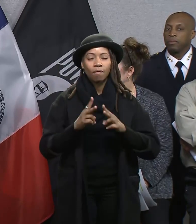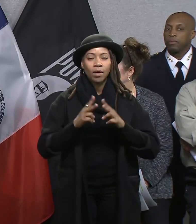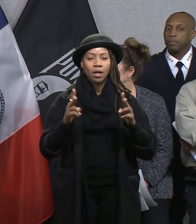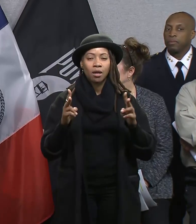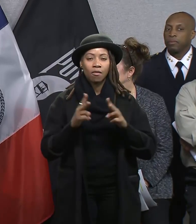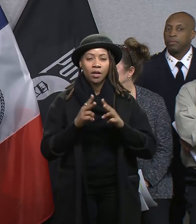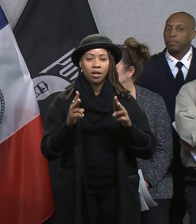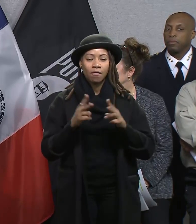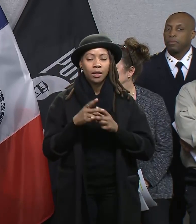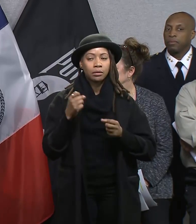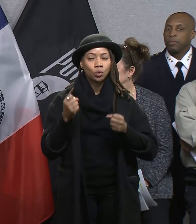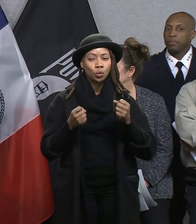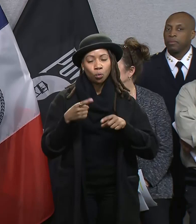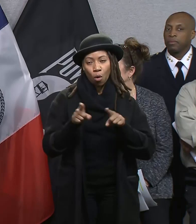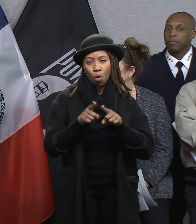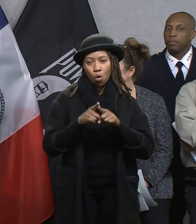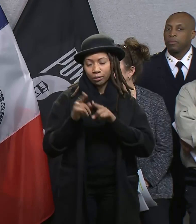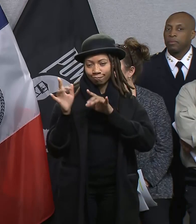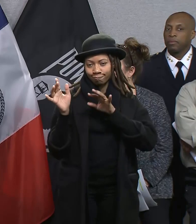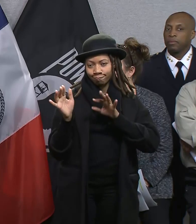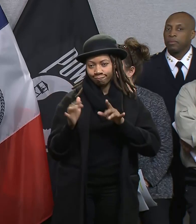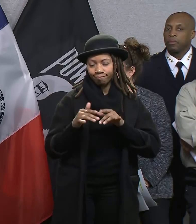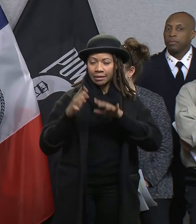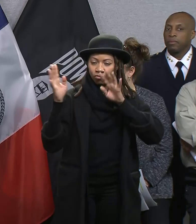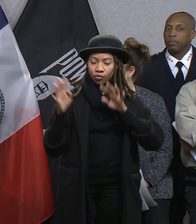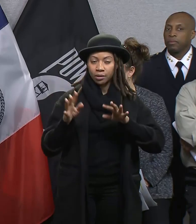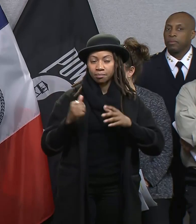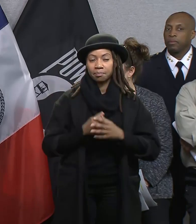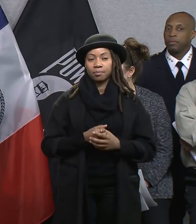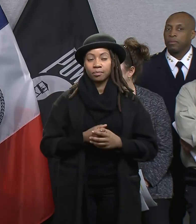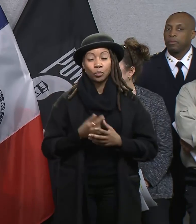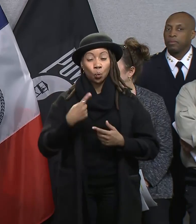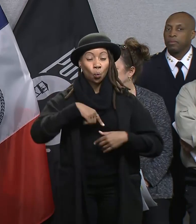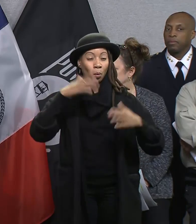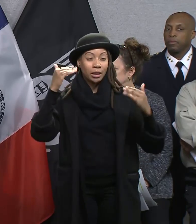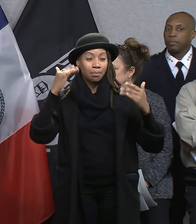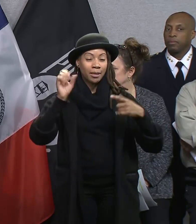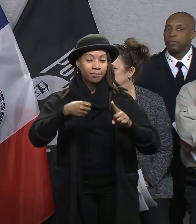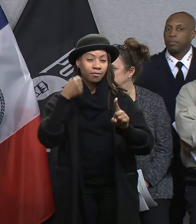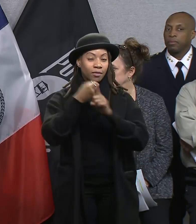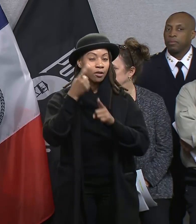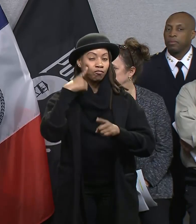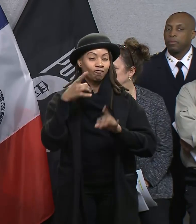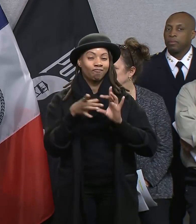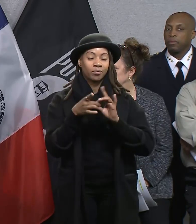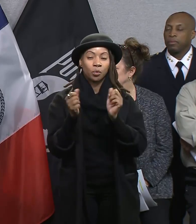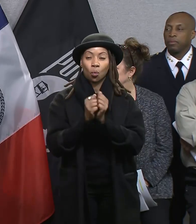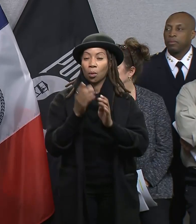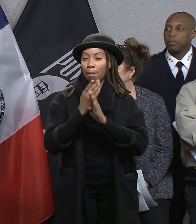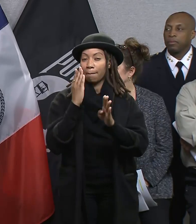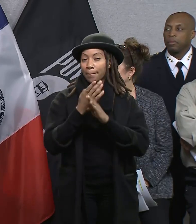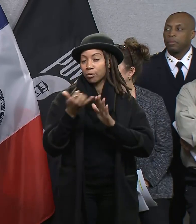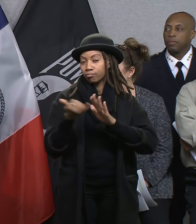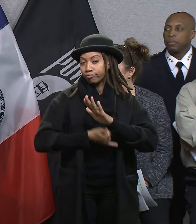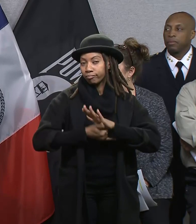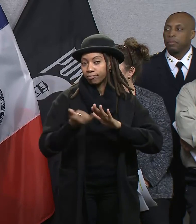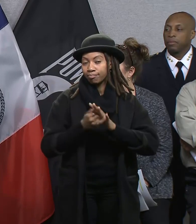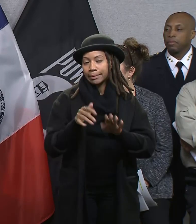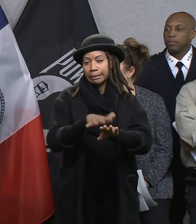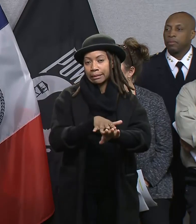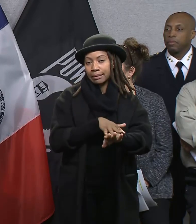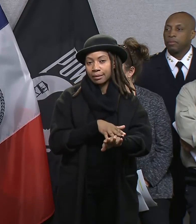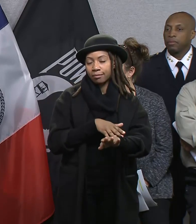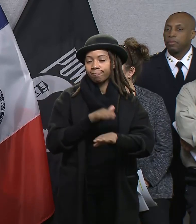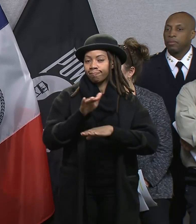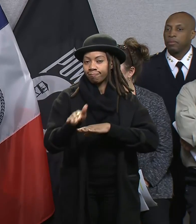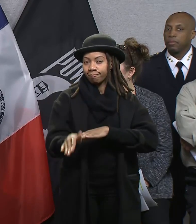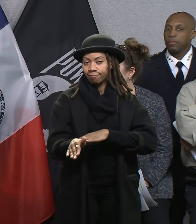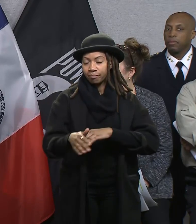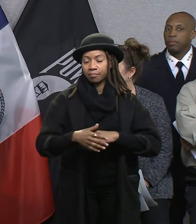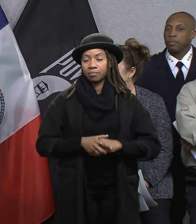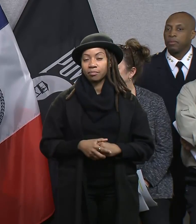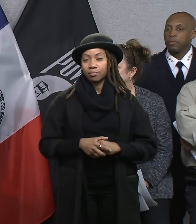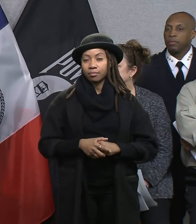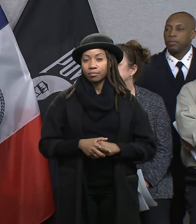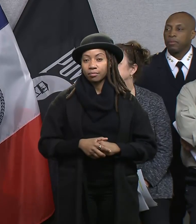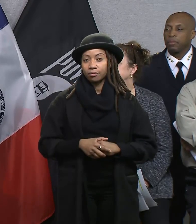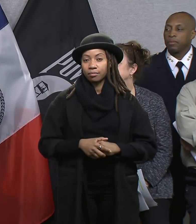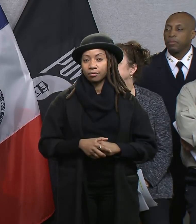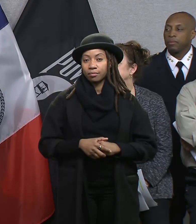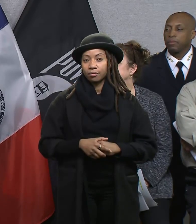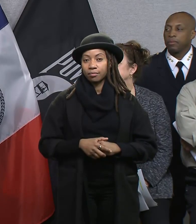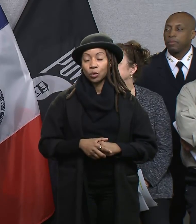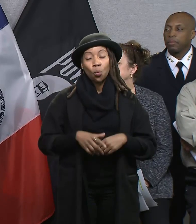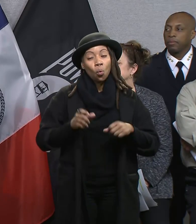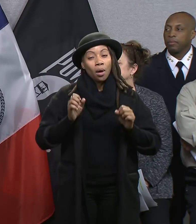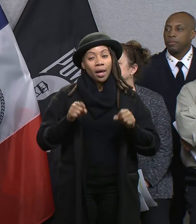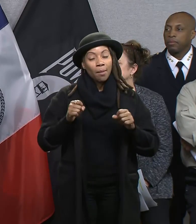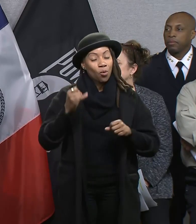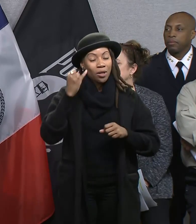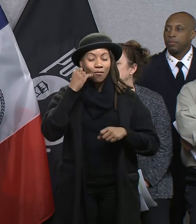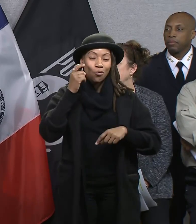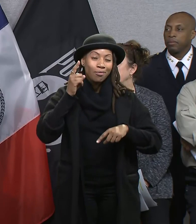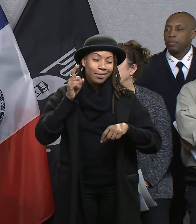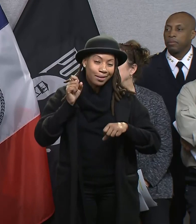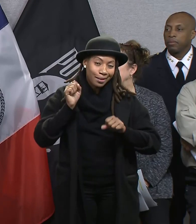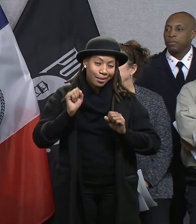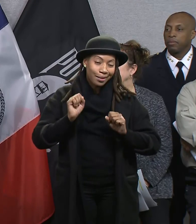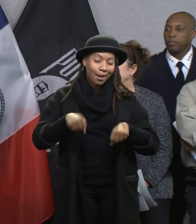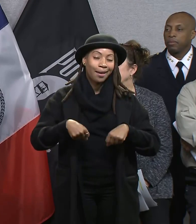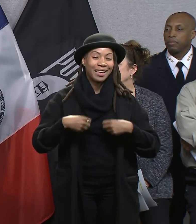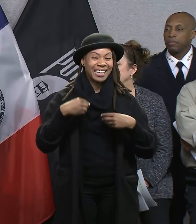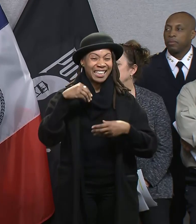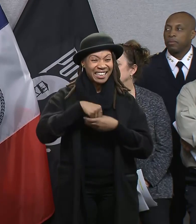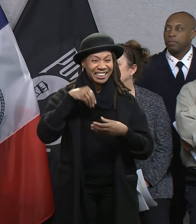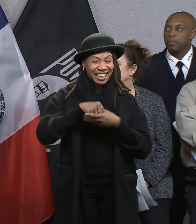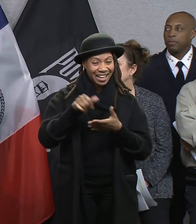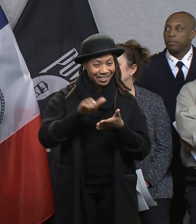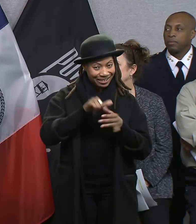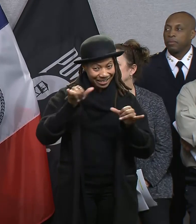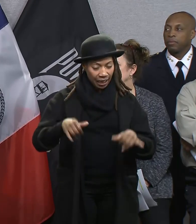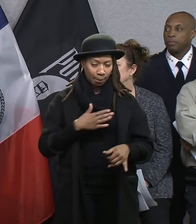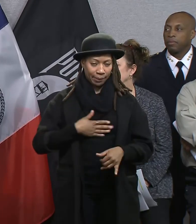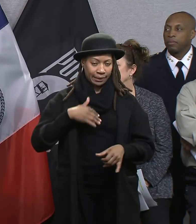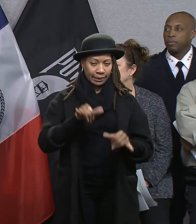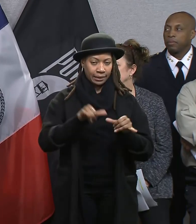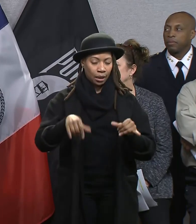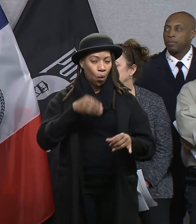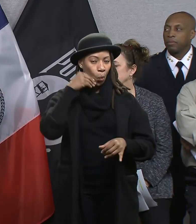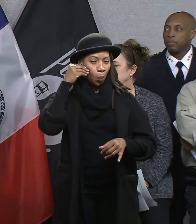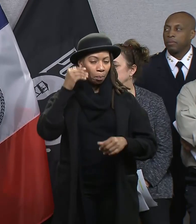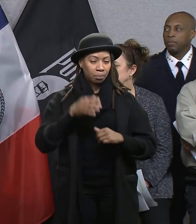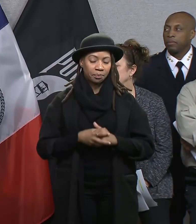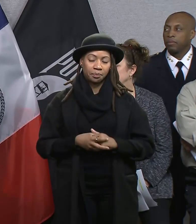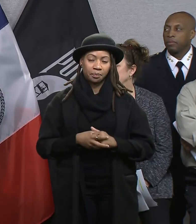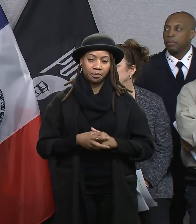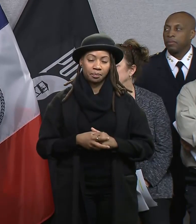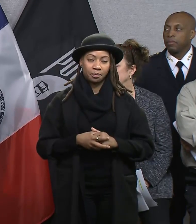MAYOR.